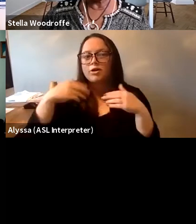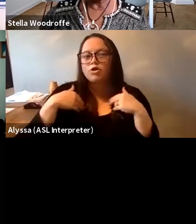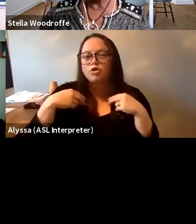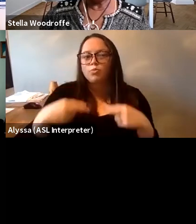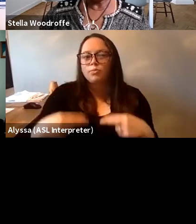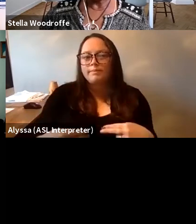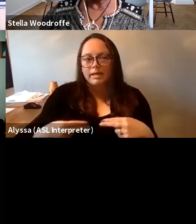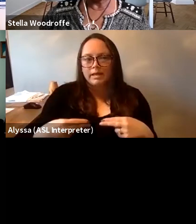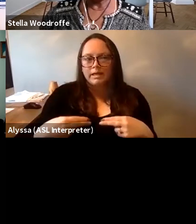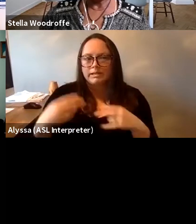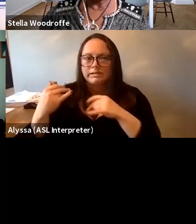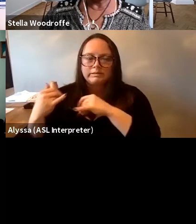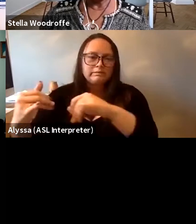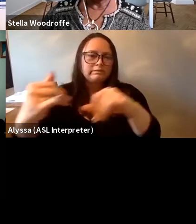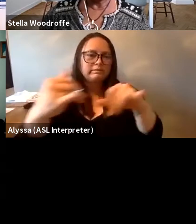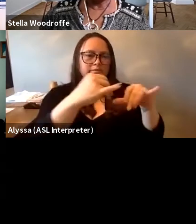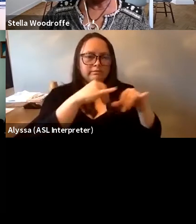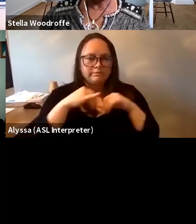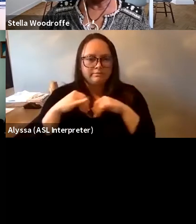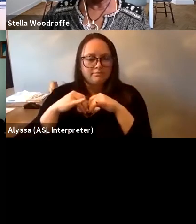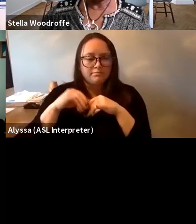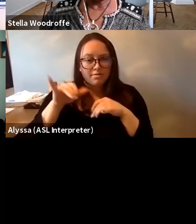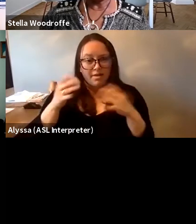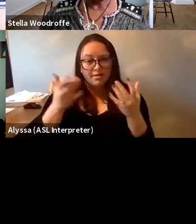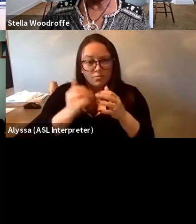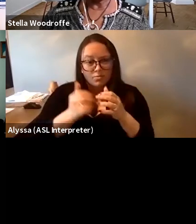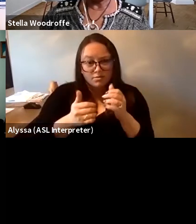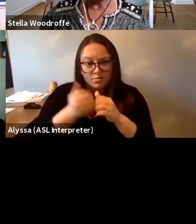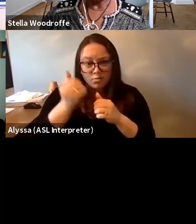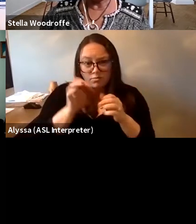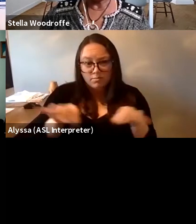That's that is what is important in our society. Everybody should